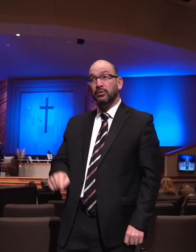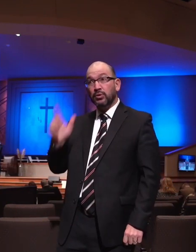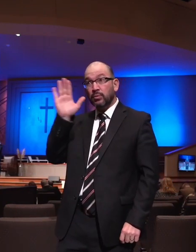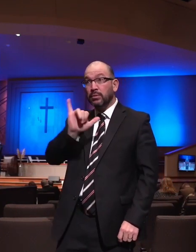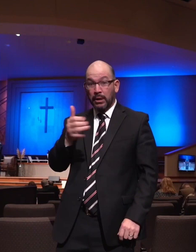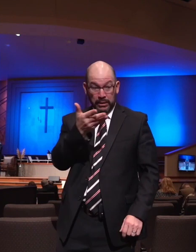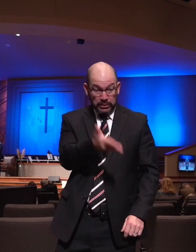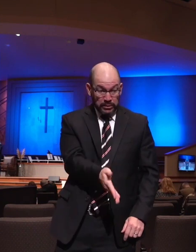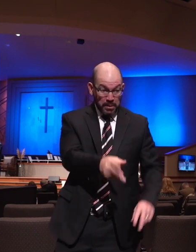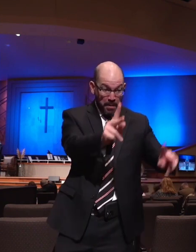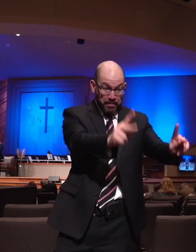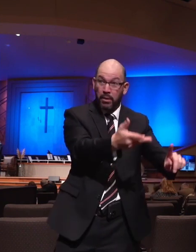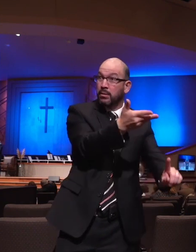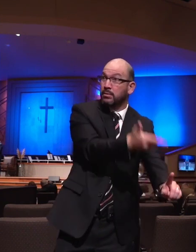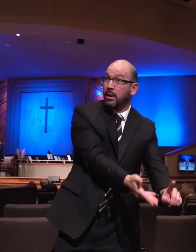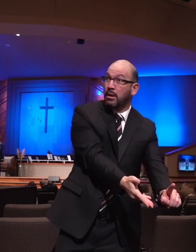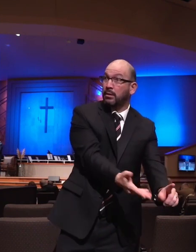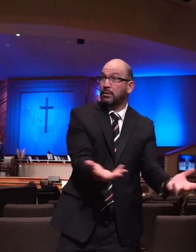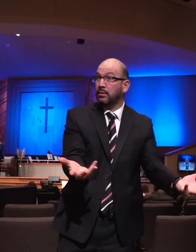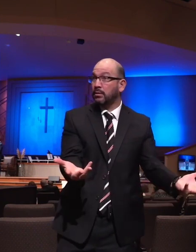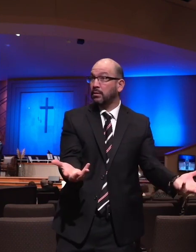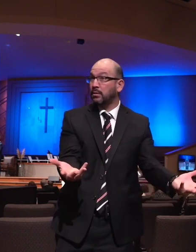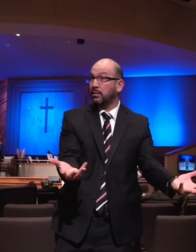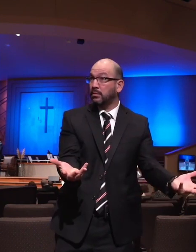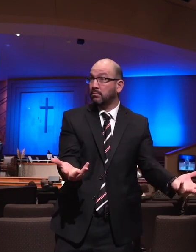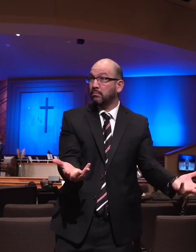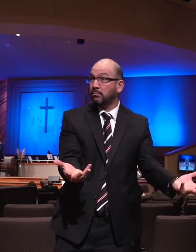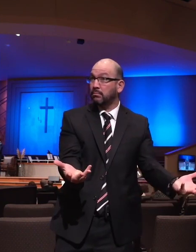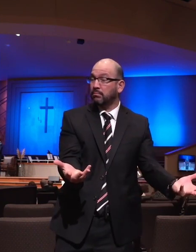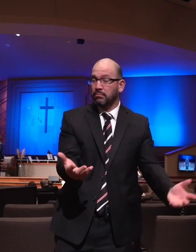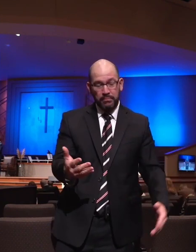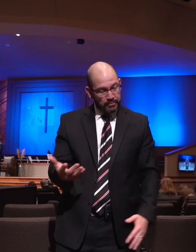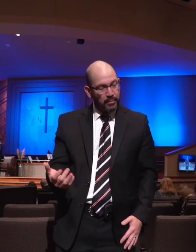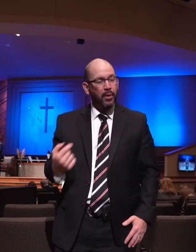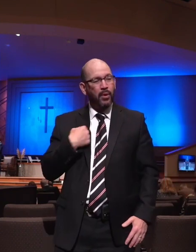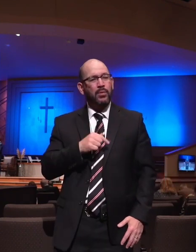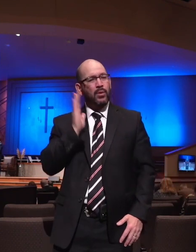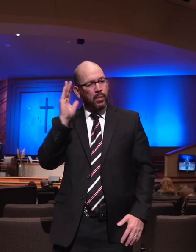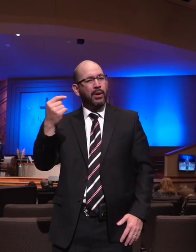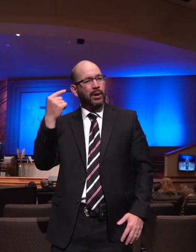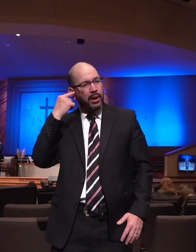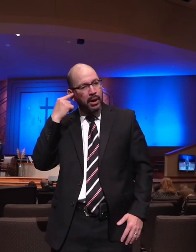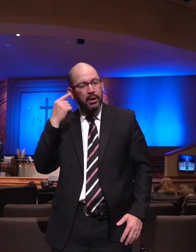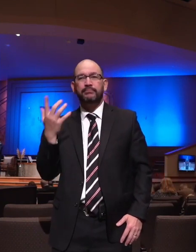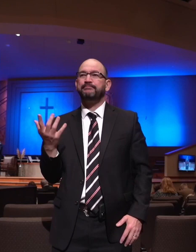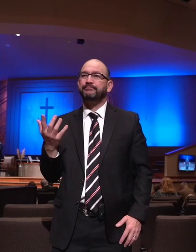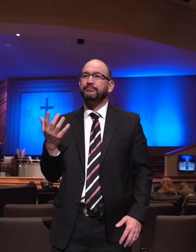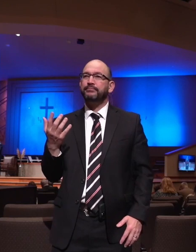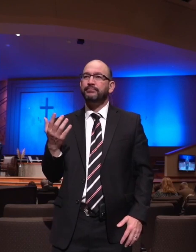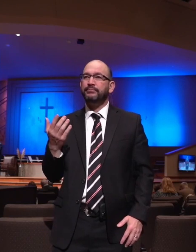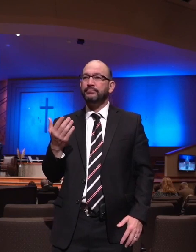tonight you know I'm just going to ask this I mean we're going to hear the rest of our life a lot better soul winning messages